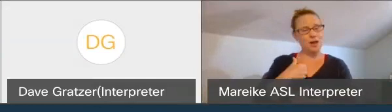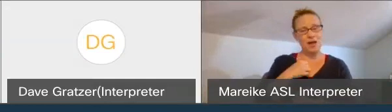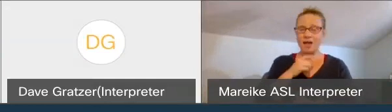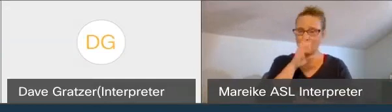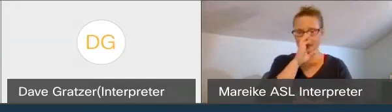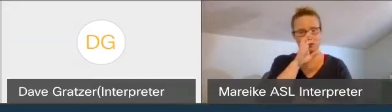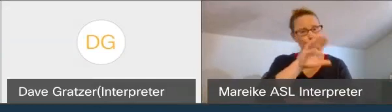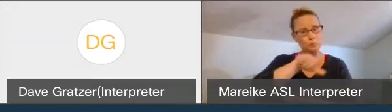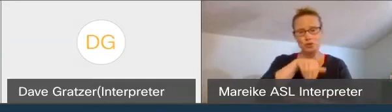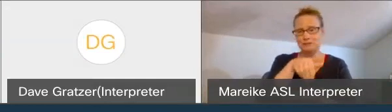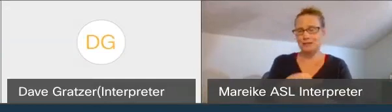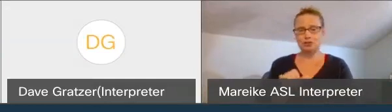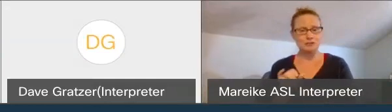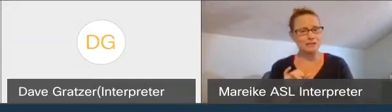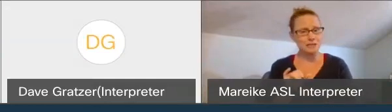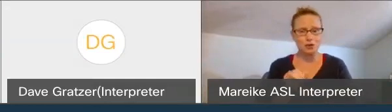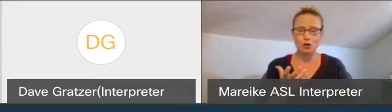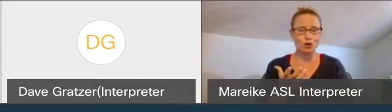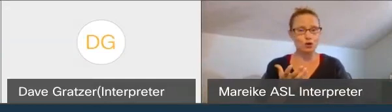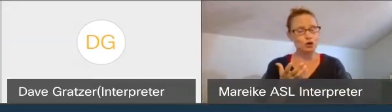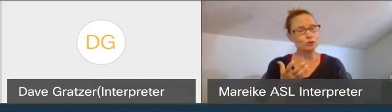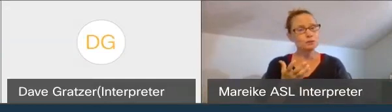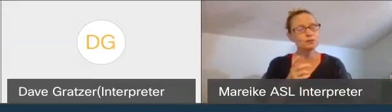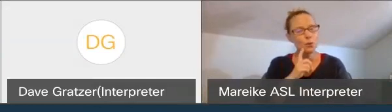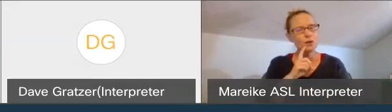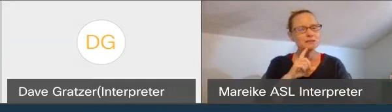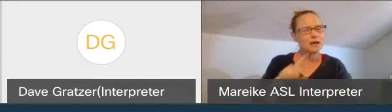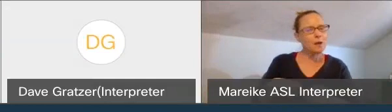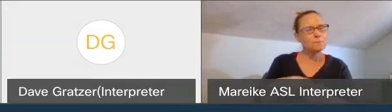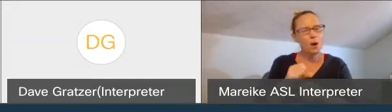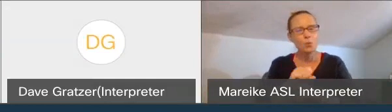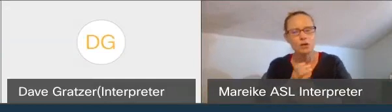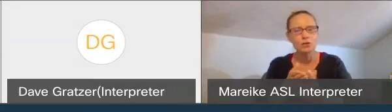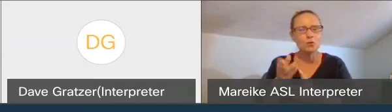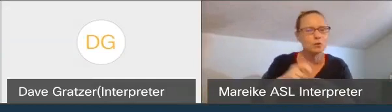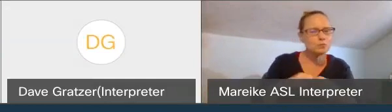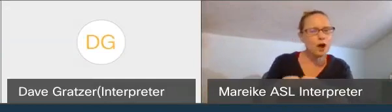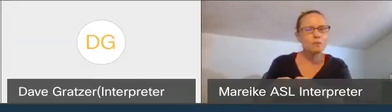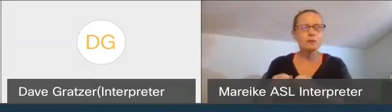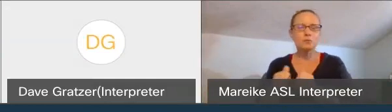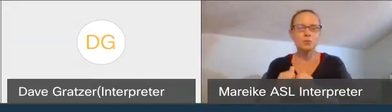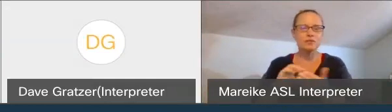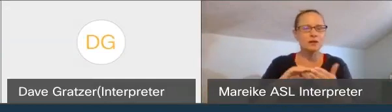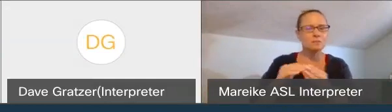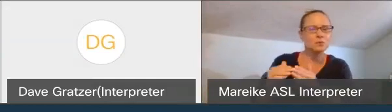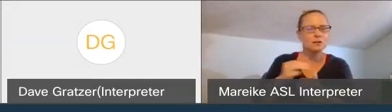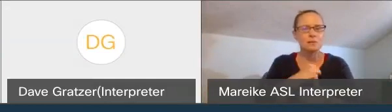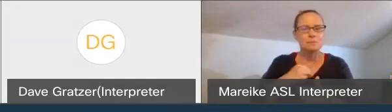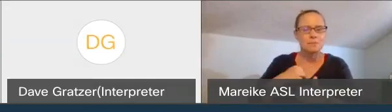so it's all about working through the problem and then working with your community members, um, and getting a--a good solid dialogue together